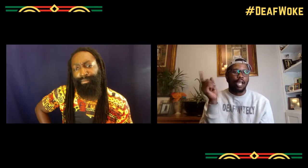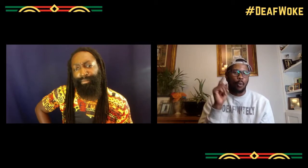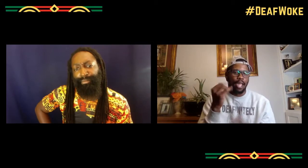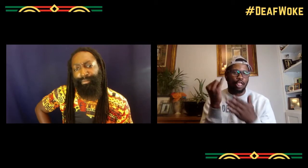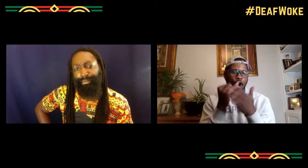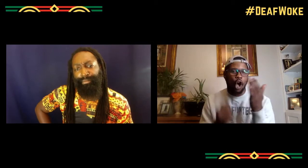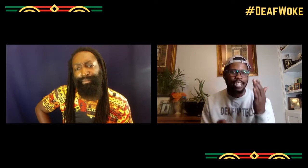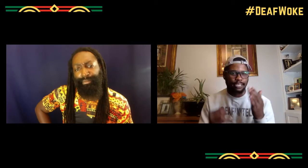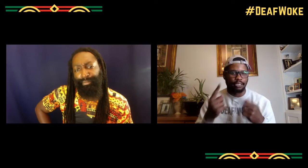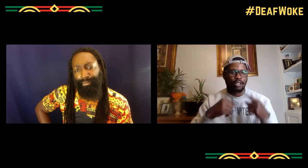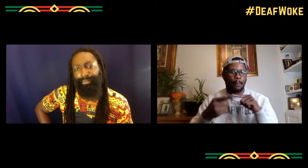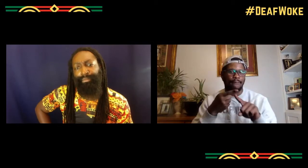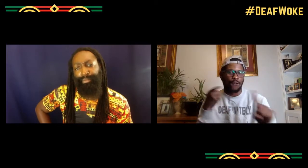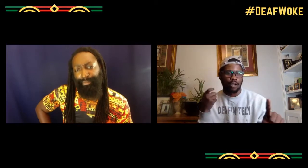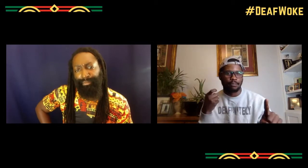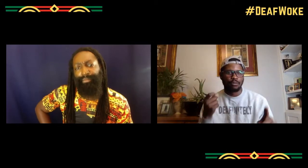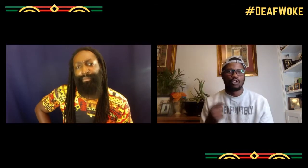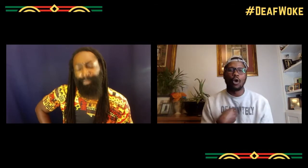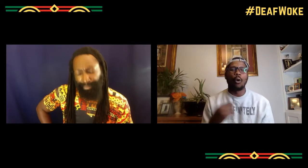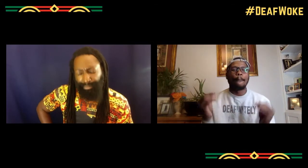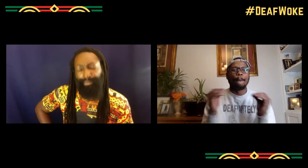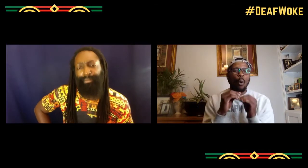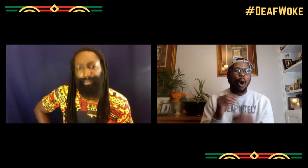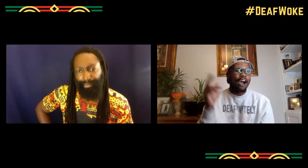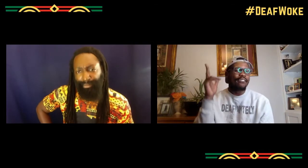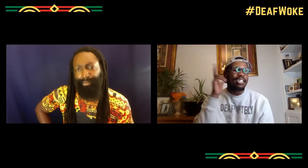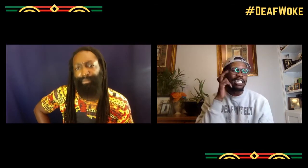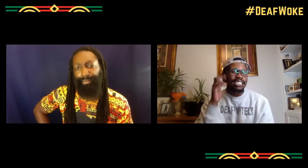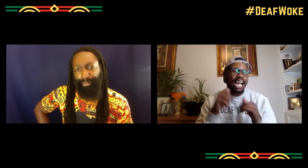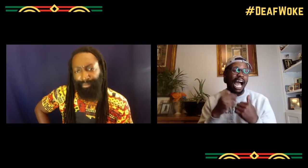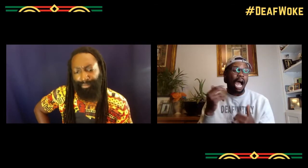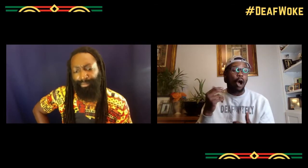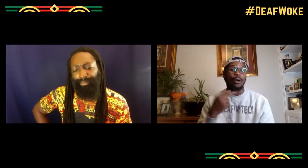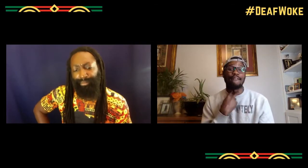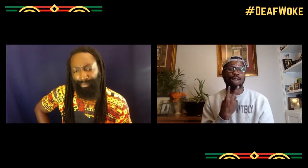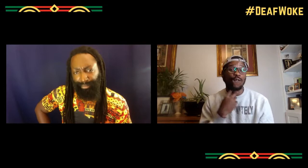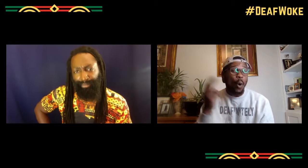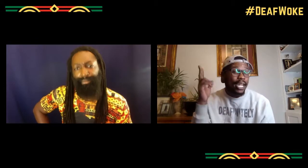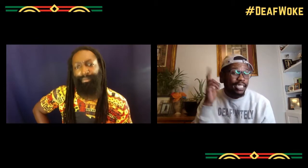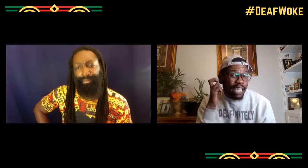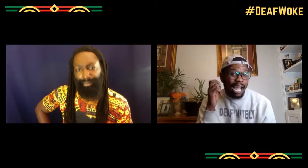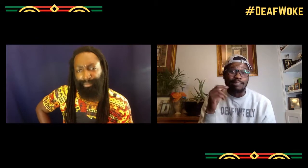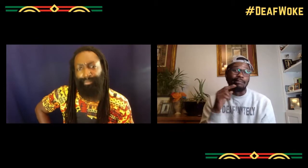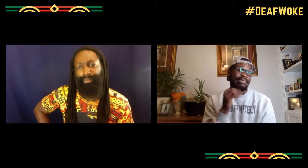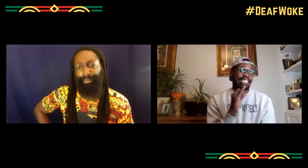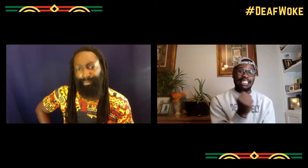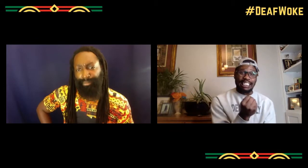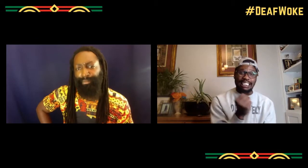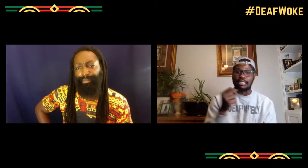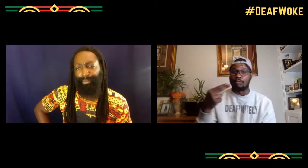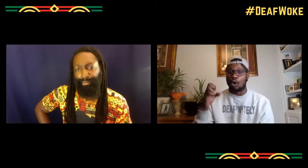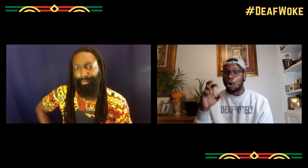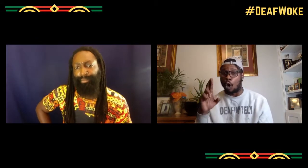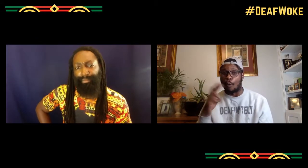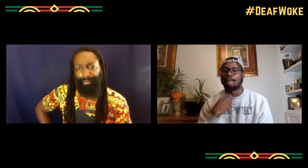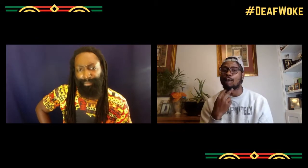first I listen and I try to understand the artist, where they're coming from. (phone ringing)